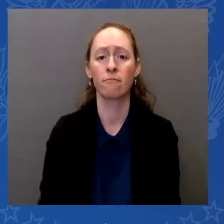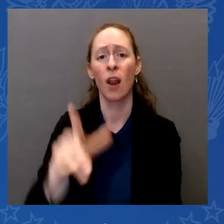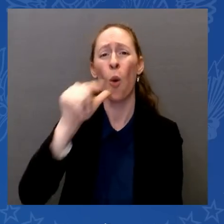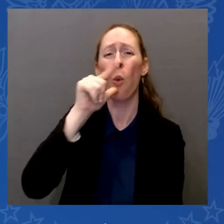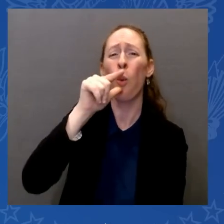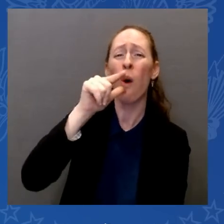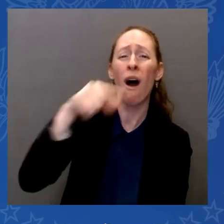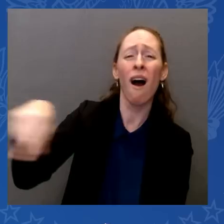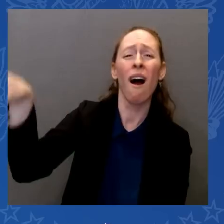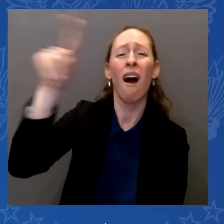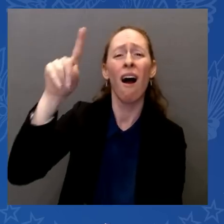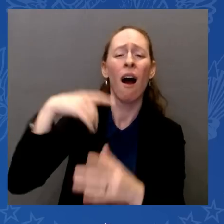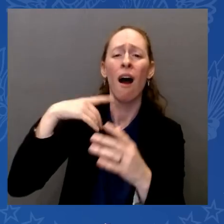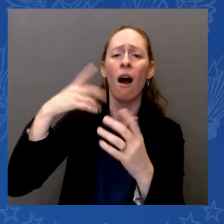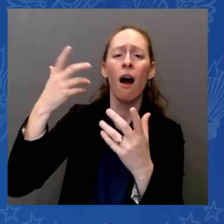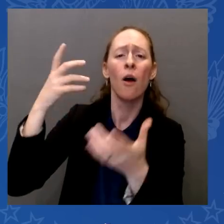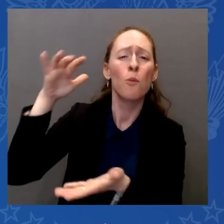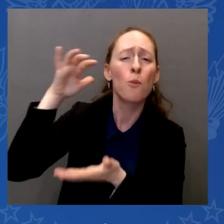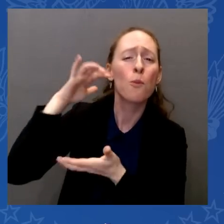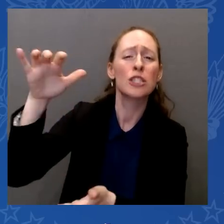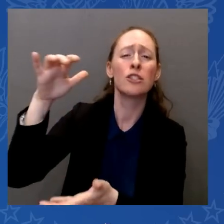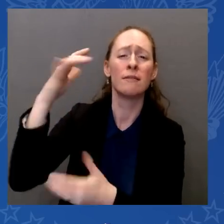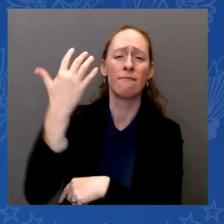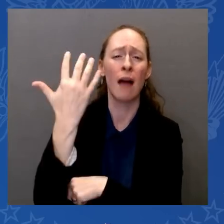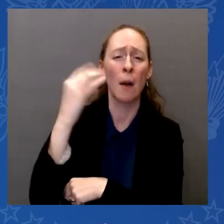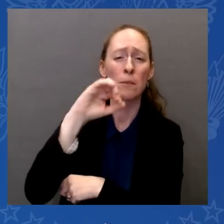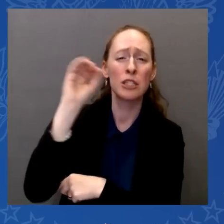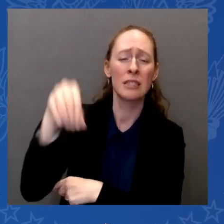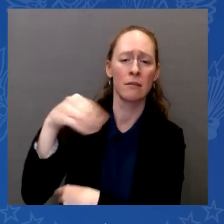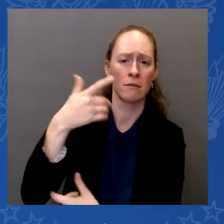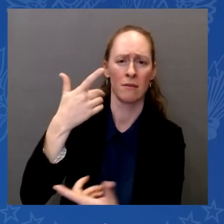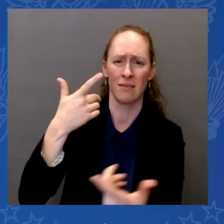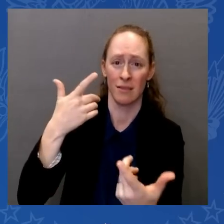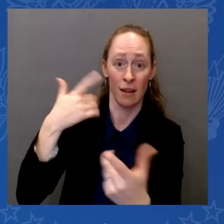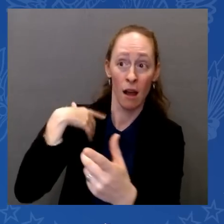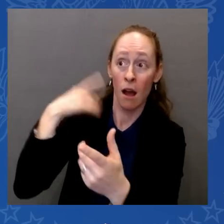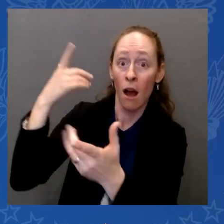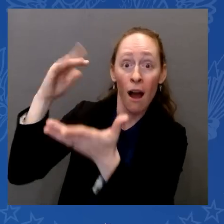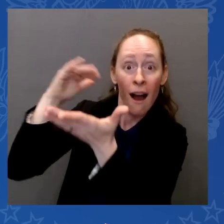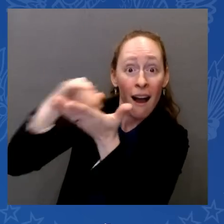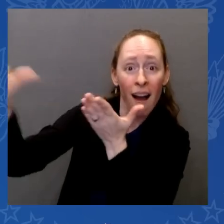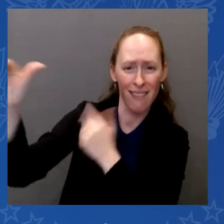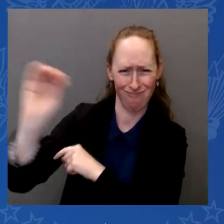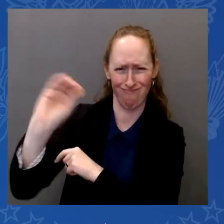Now, let's talk about who is against helping millions of hardworking middle-class Americans.